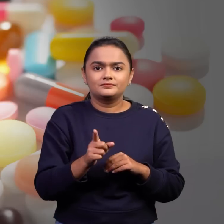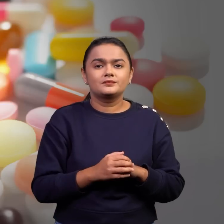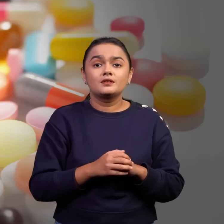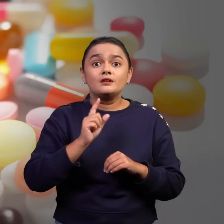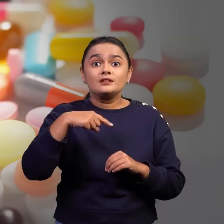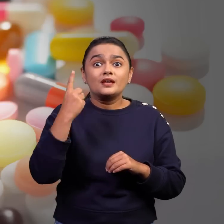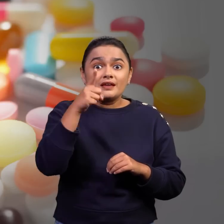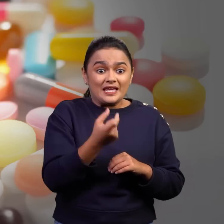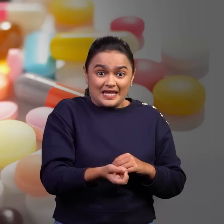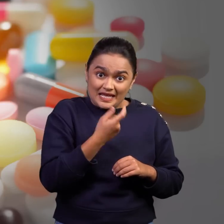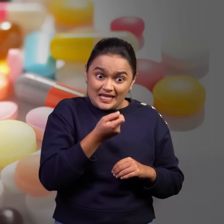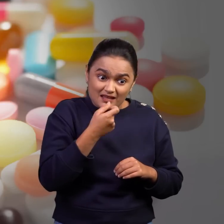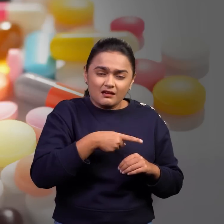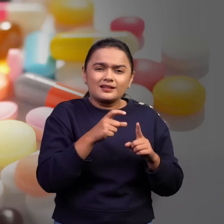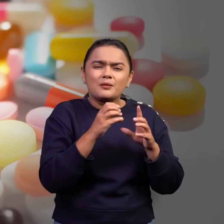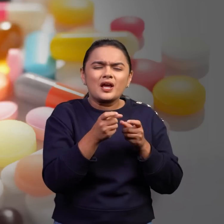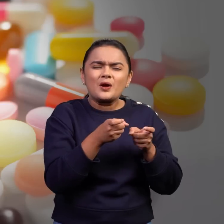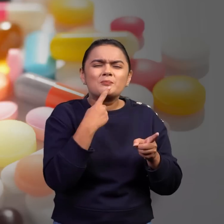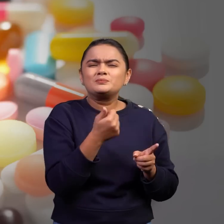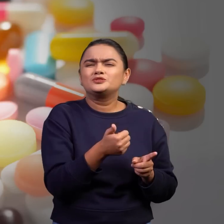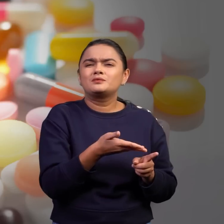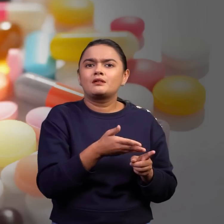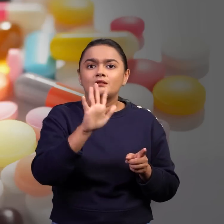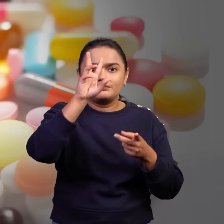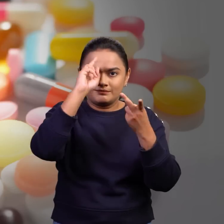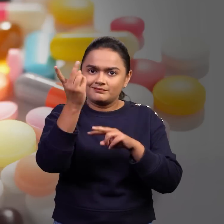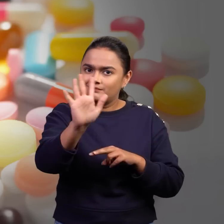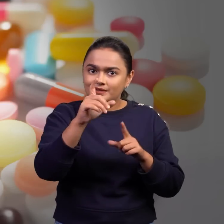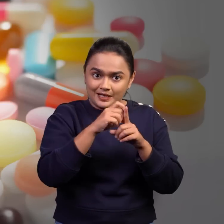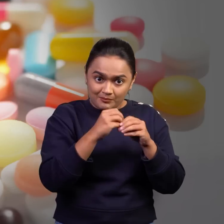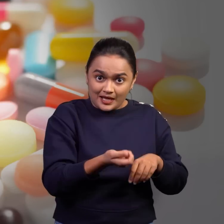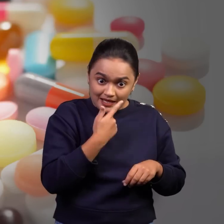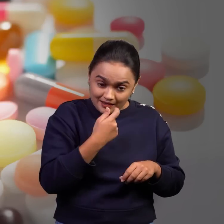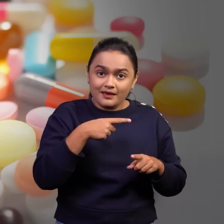Medications do not regulate diabetes! No, it does regulate diabetes.